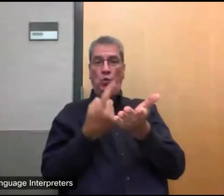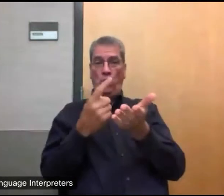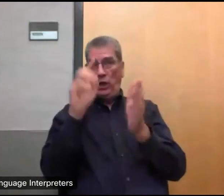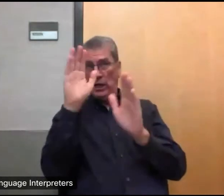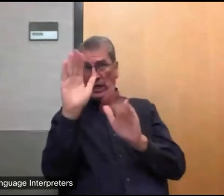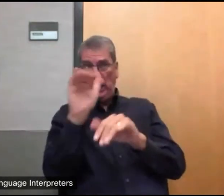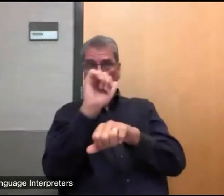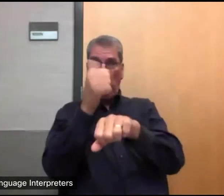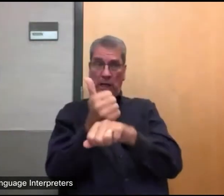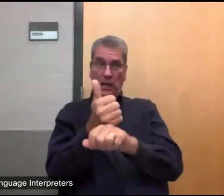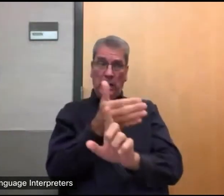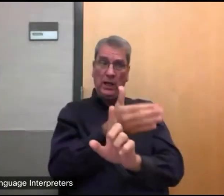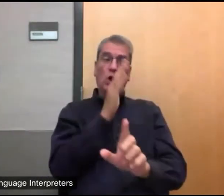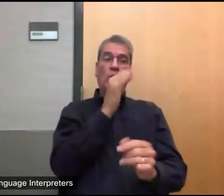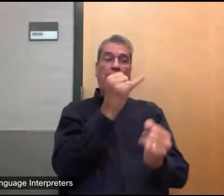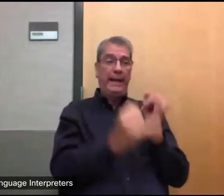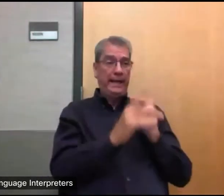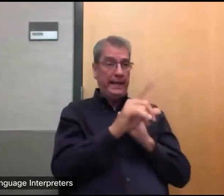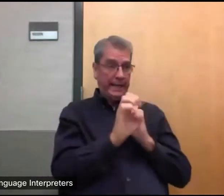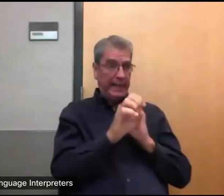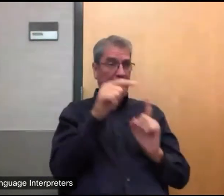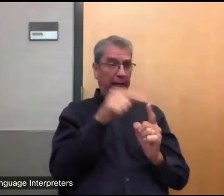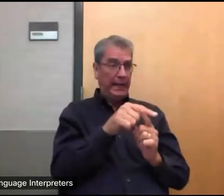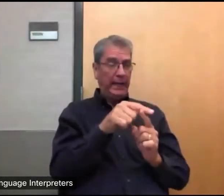of there will be an end date at some point. And certainly there were people in the medical